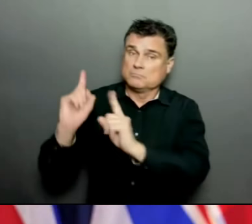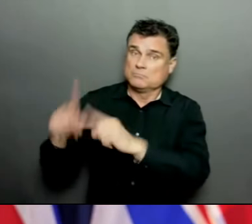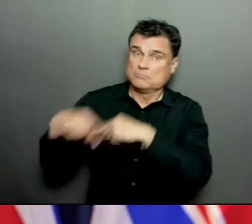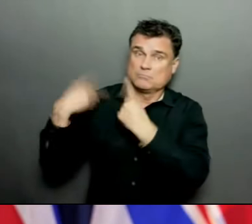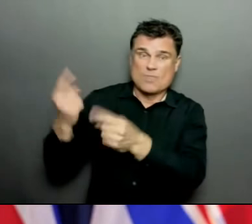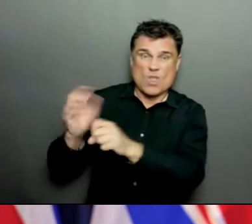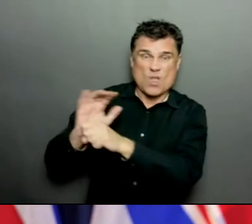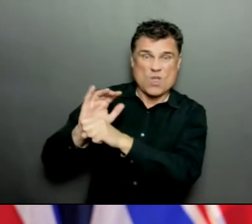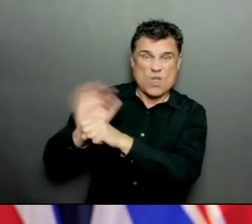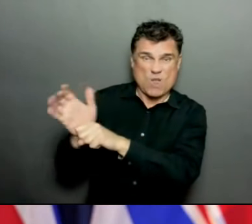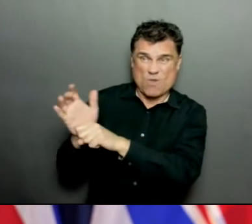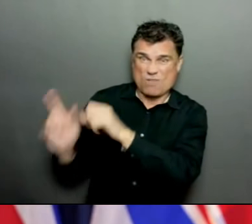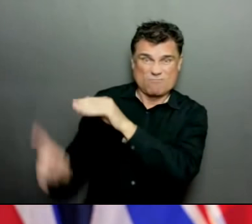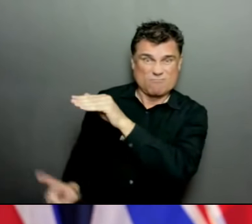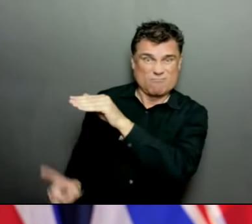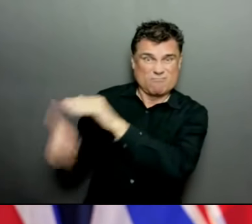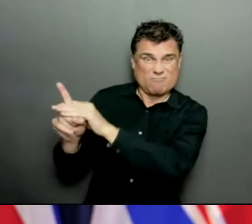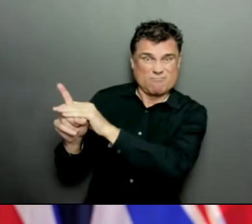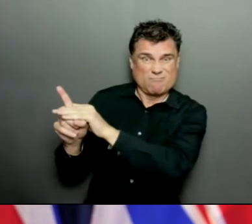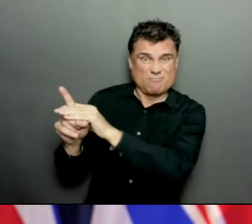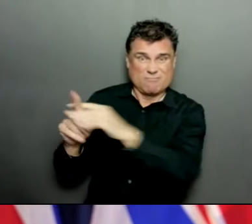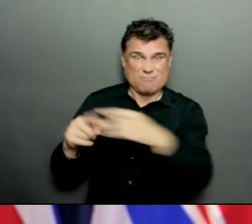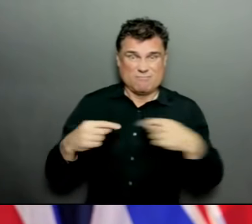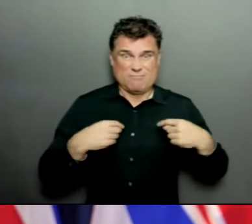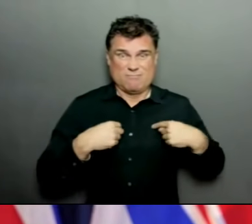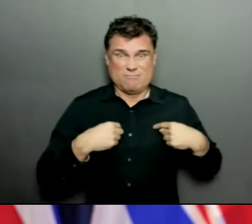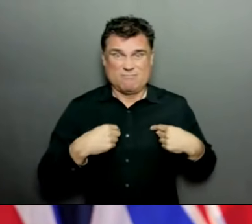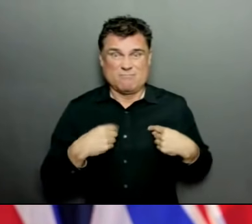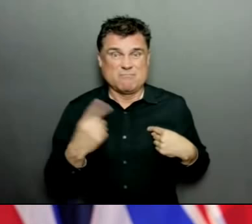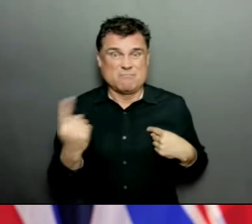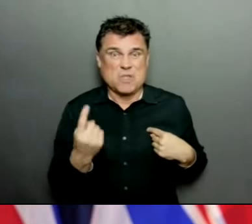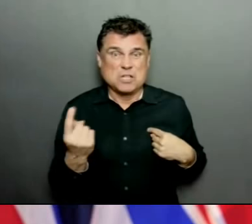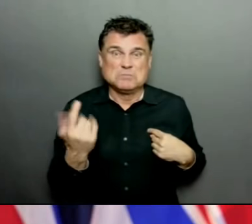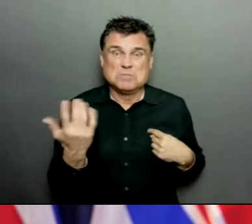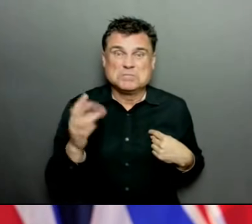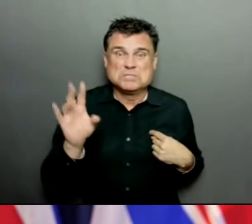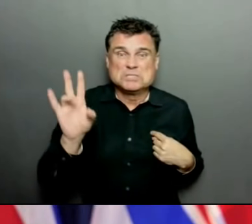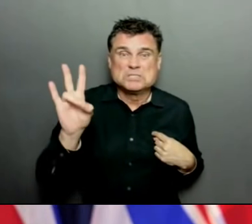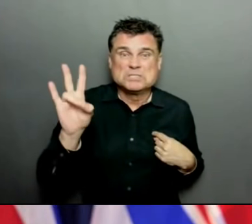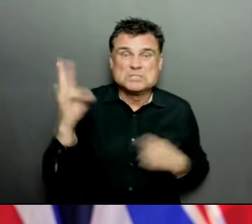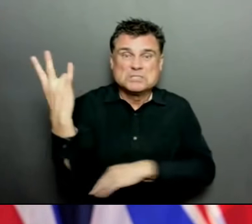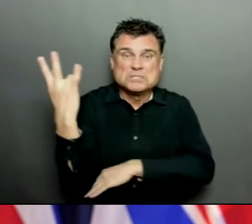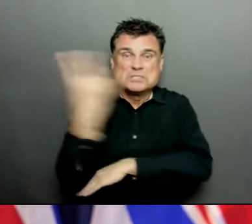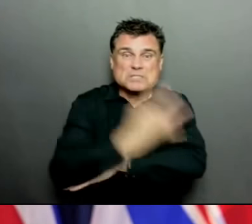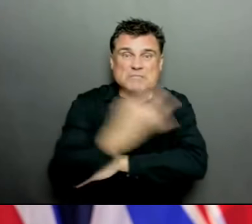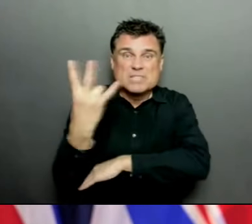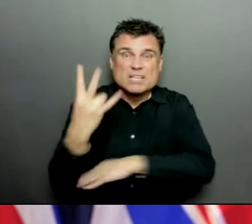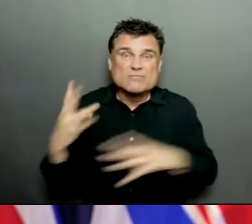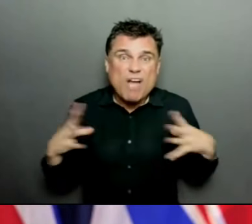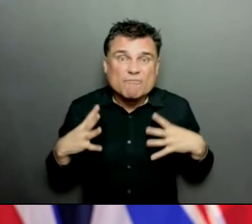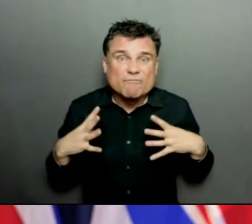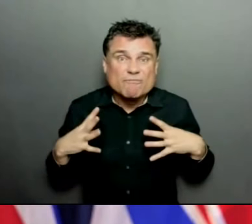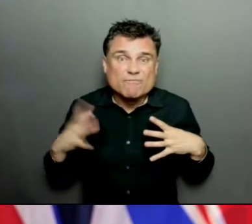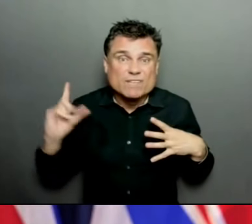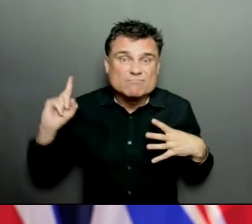BC, since the beginning of the pandemic and that Dr. Henry has taken less, the fact she is able to